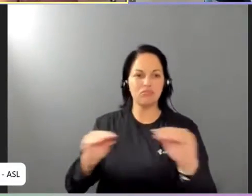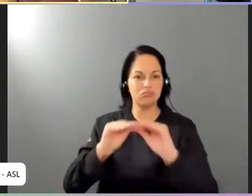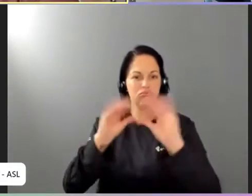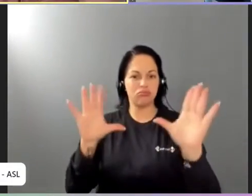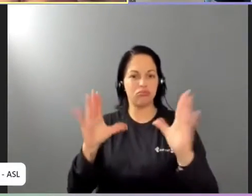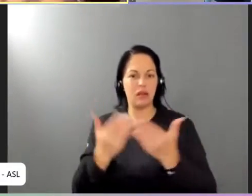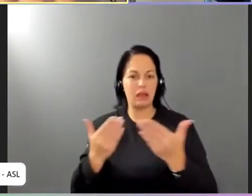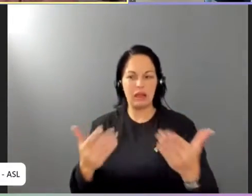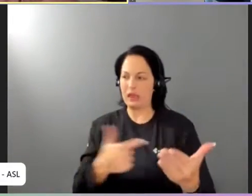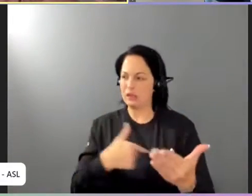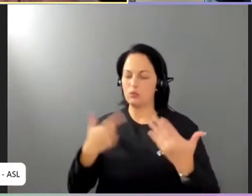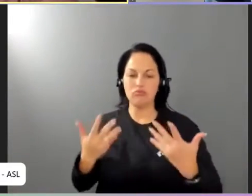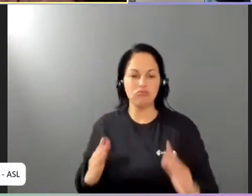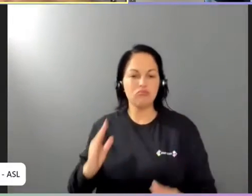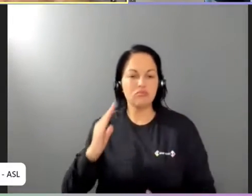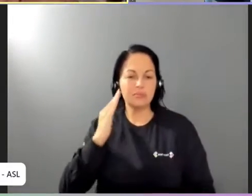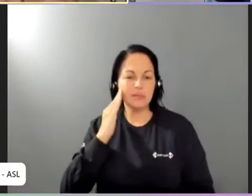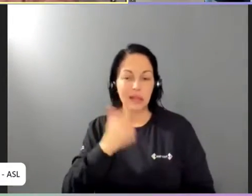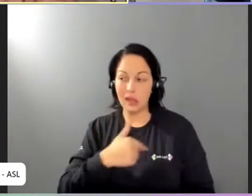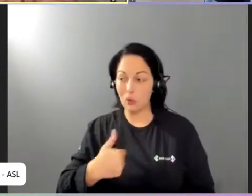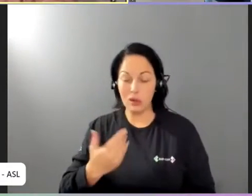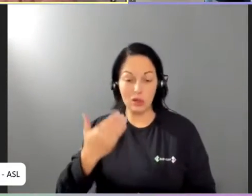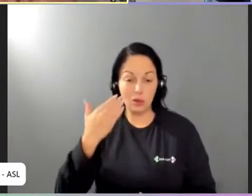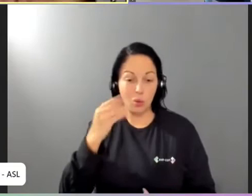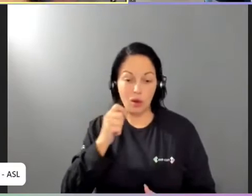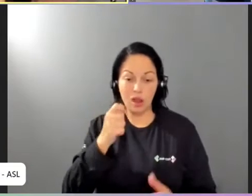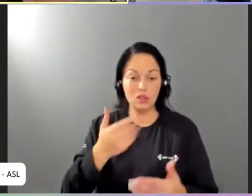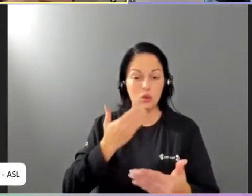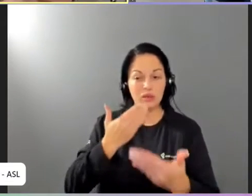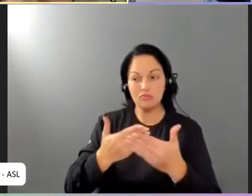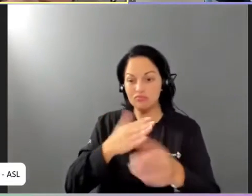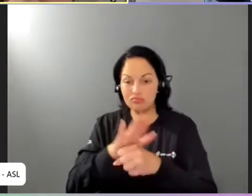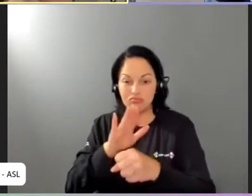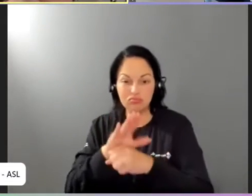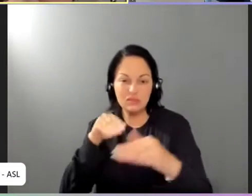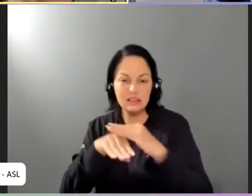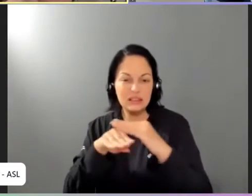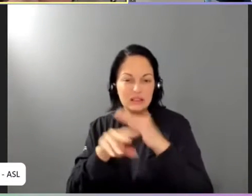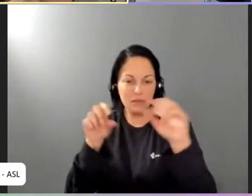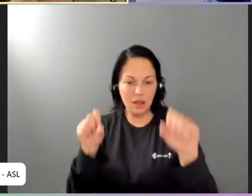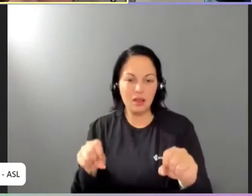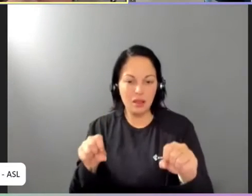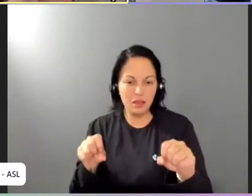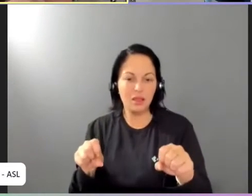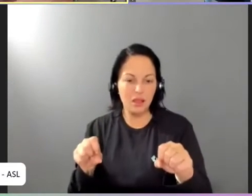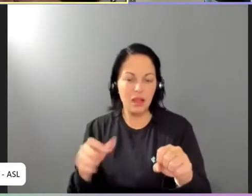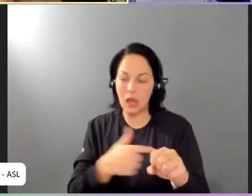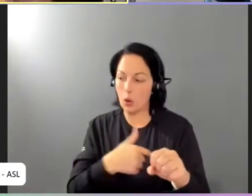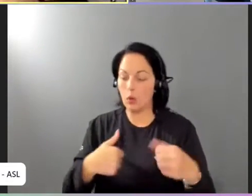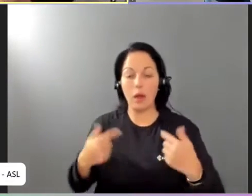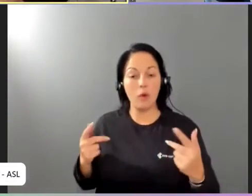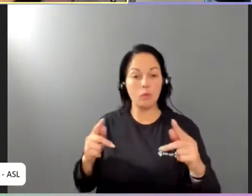and disasters, things like the pandemic really make glaringly apparent things we already know, and we know